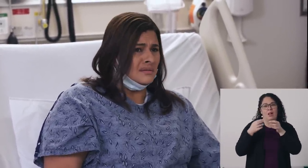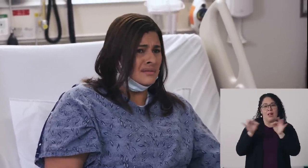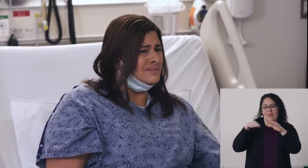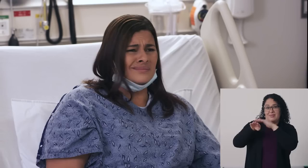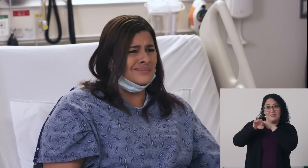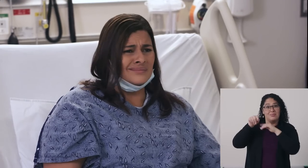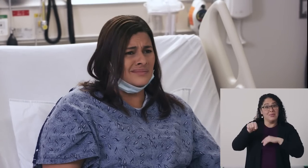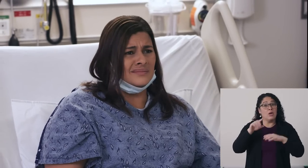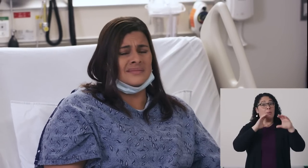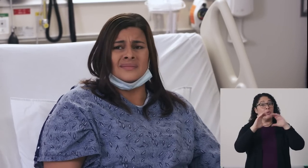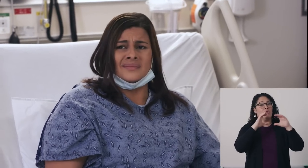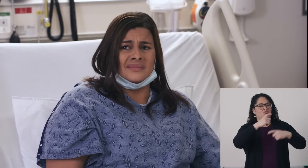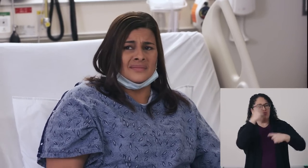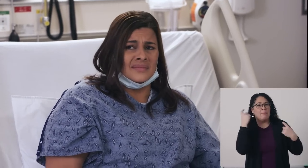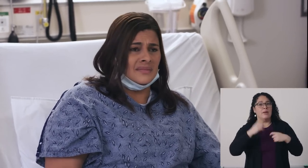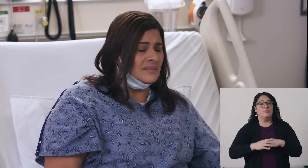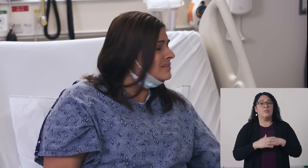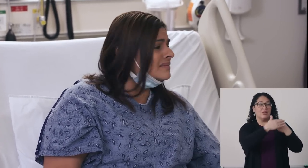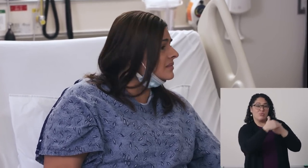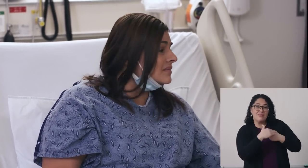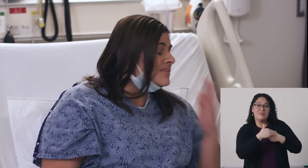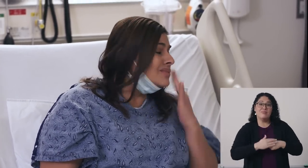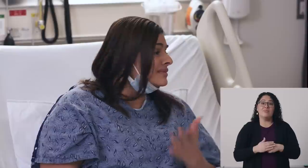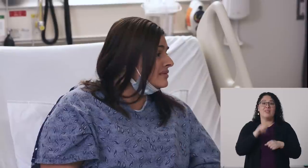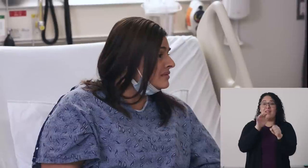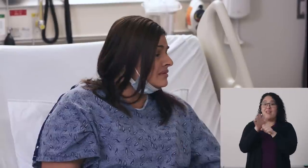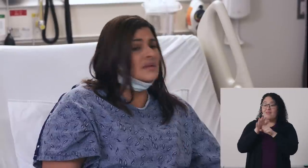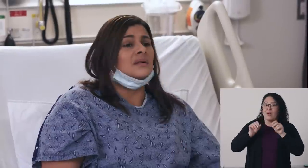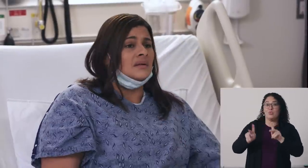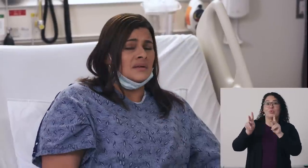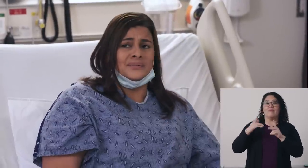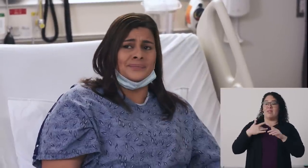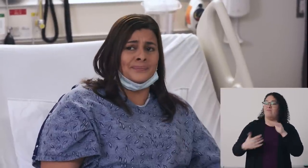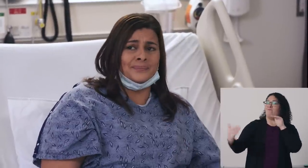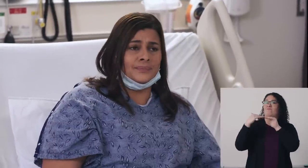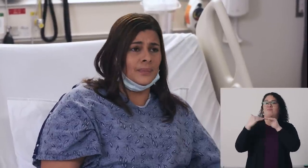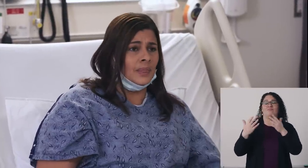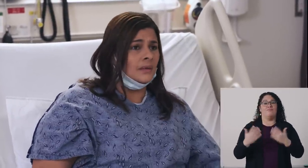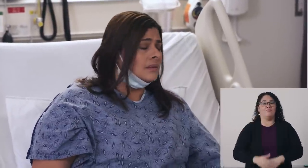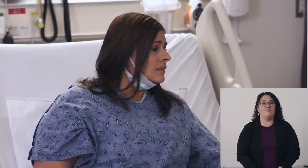communication trauma, oppression, and lack of opportunity to be equal partners in their care.